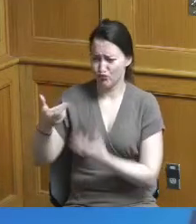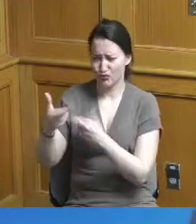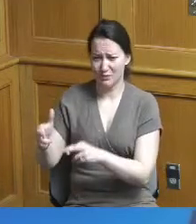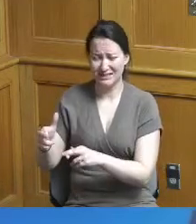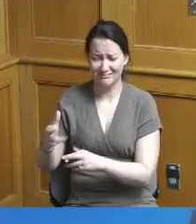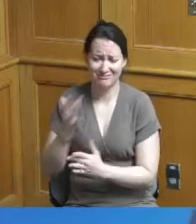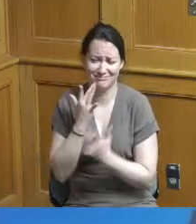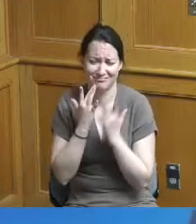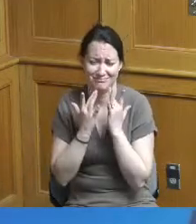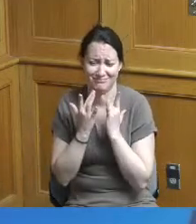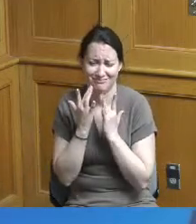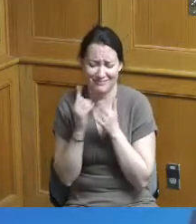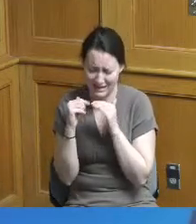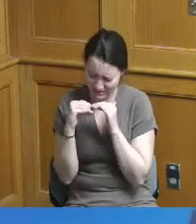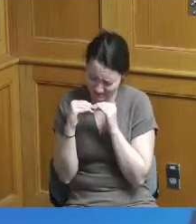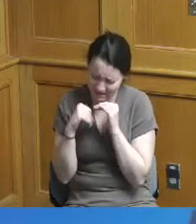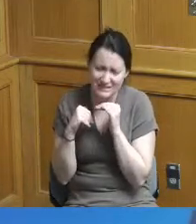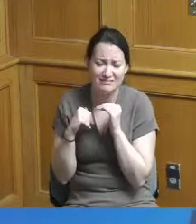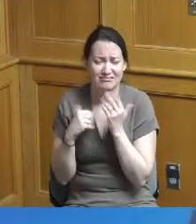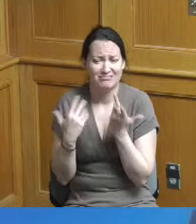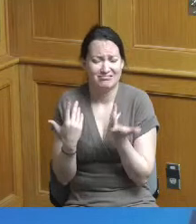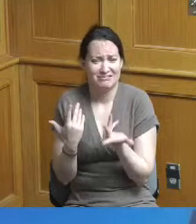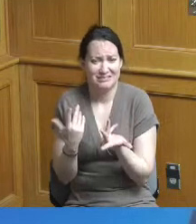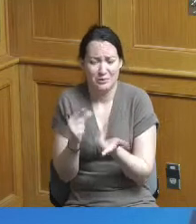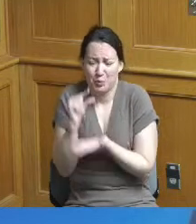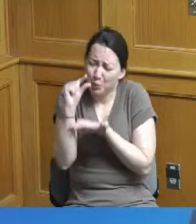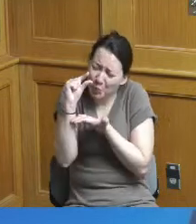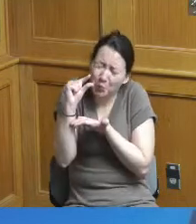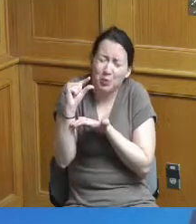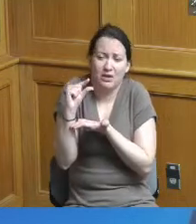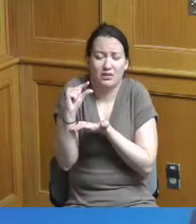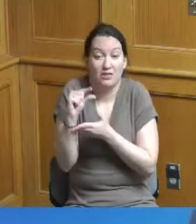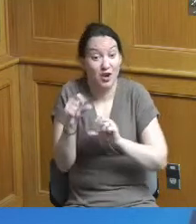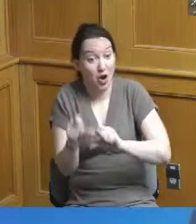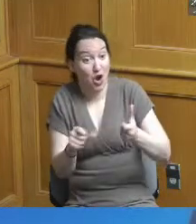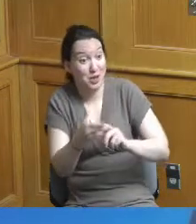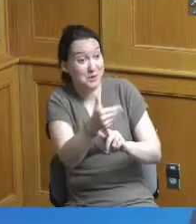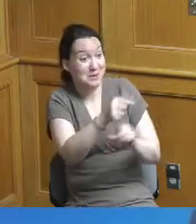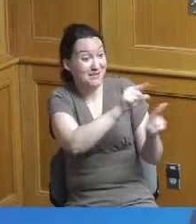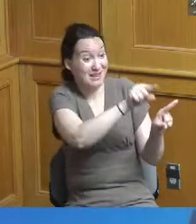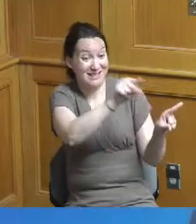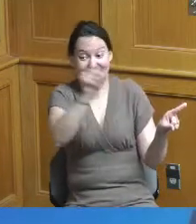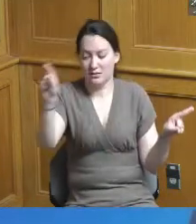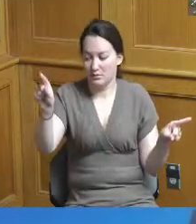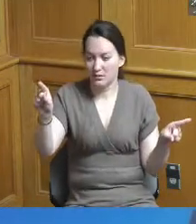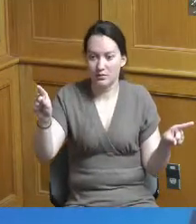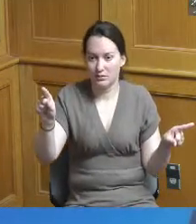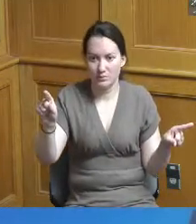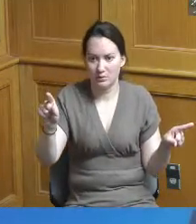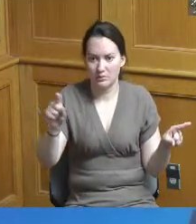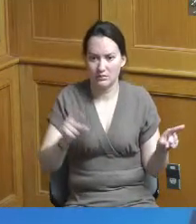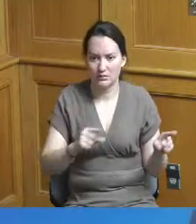Millennium was less than some of the other hotels in the area that have far fewer rooms